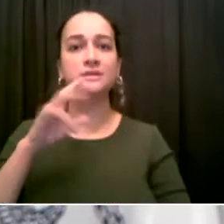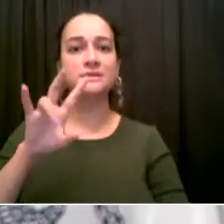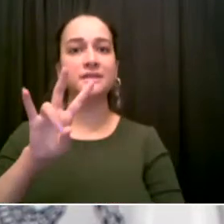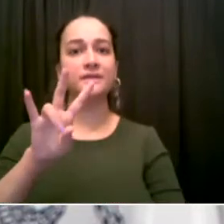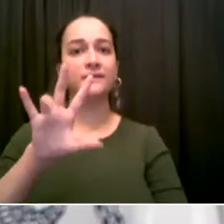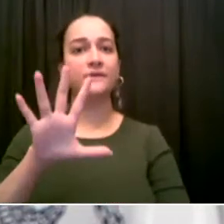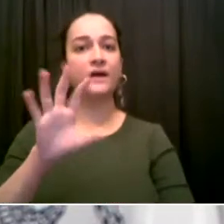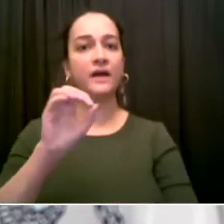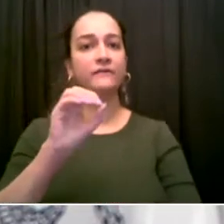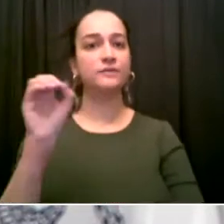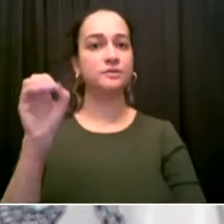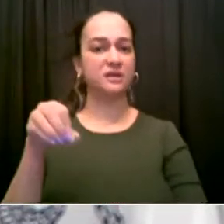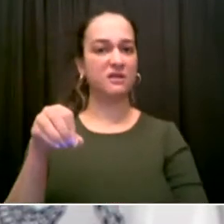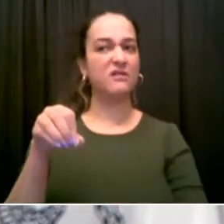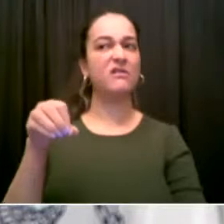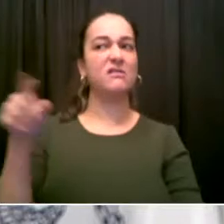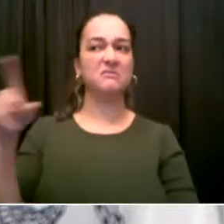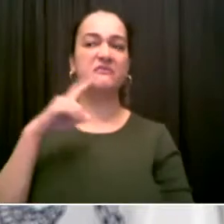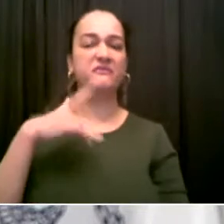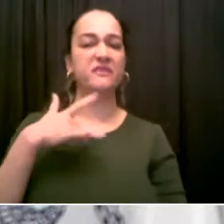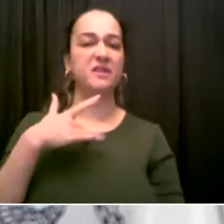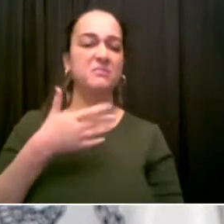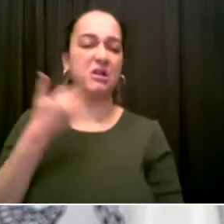RESTAURANT OWNE RSYESTERDAY WHO SAY THEY ARE STICKING WITH 75%